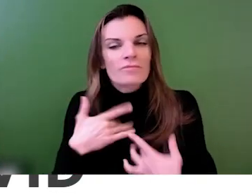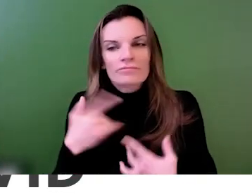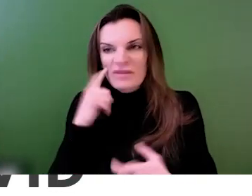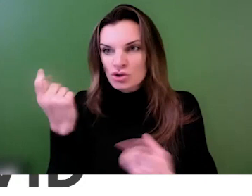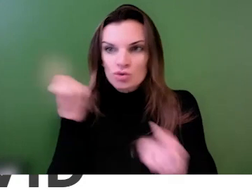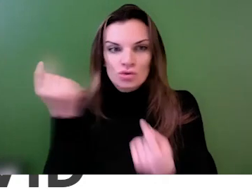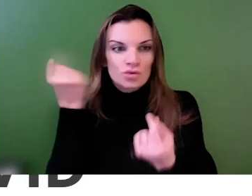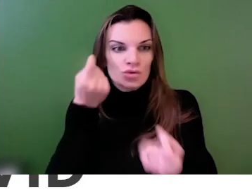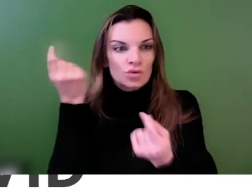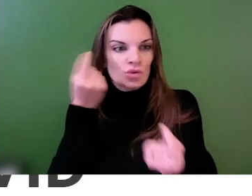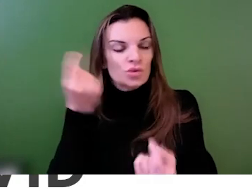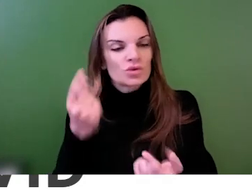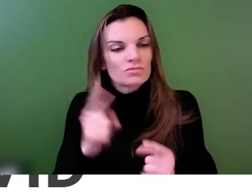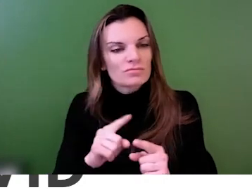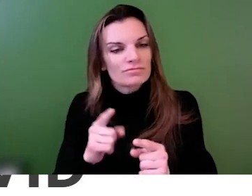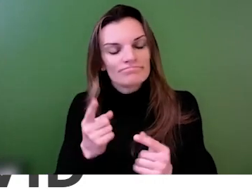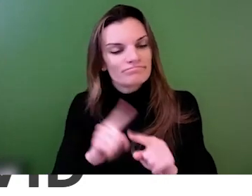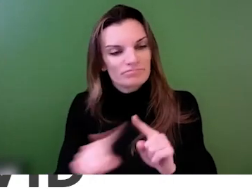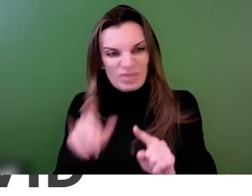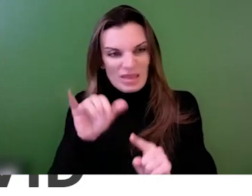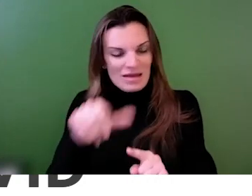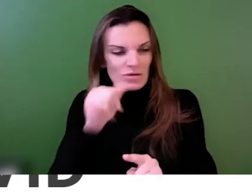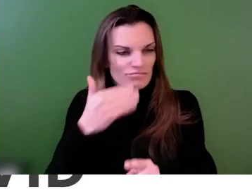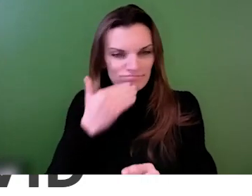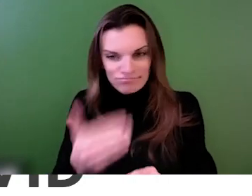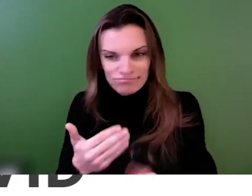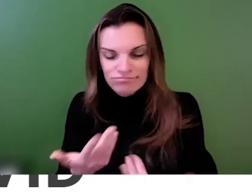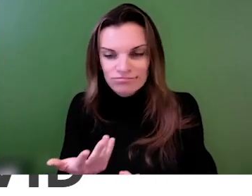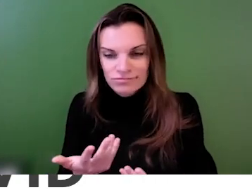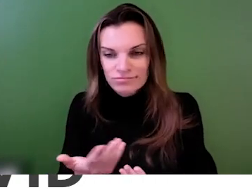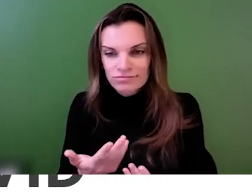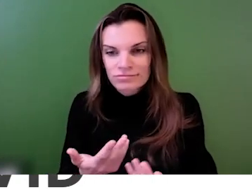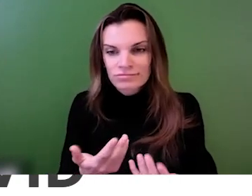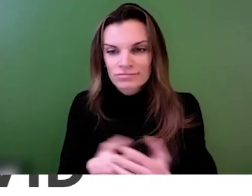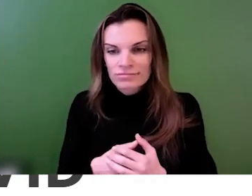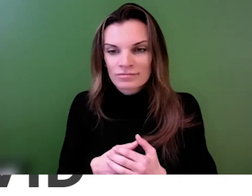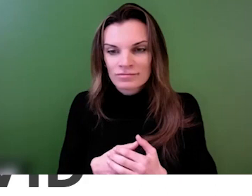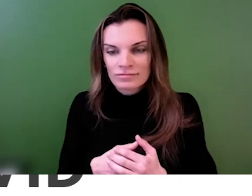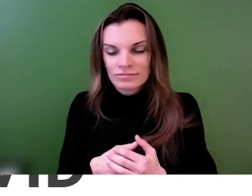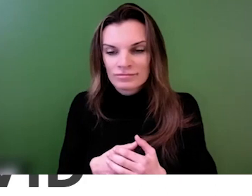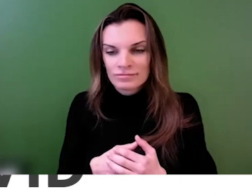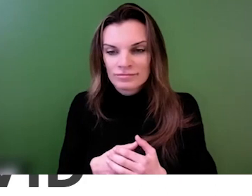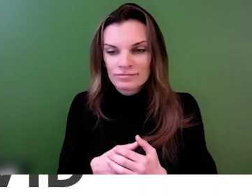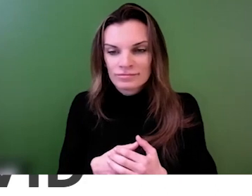our day. And is often at odds with what providers the